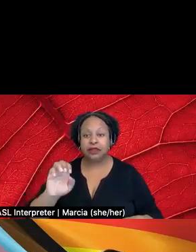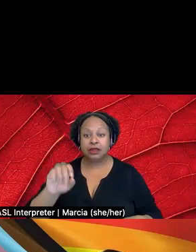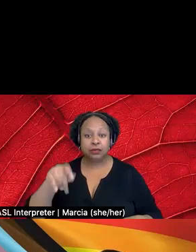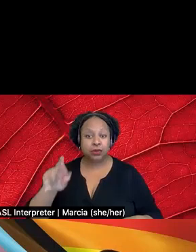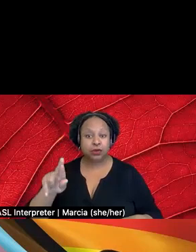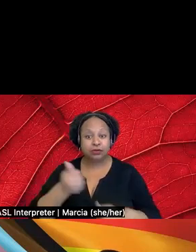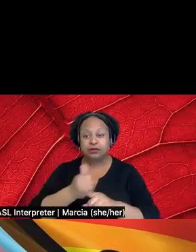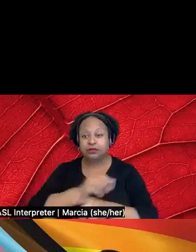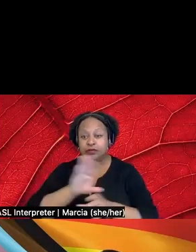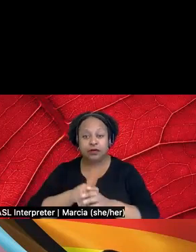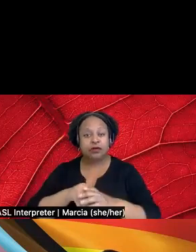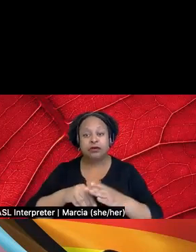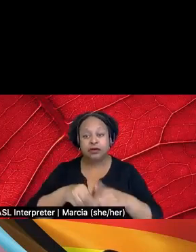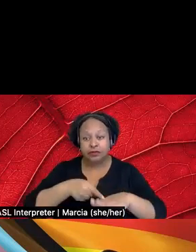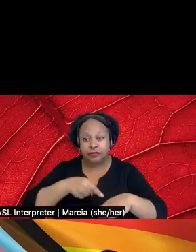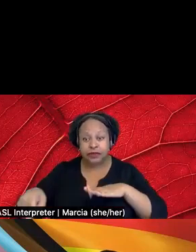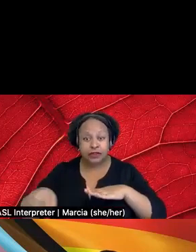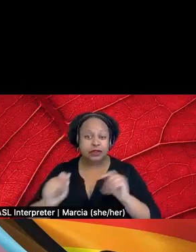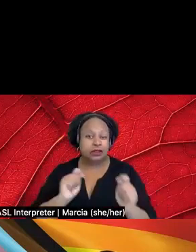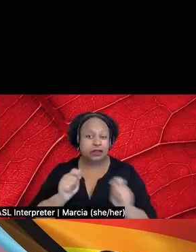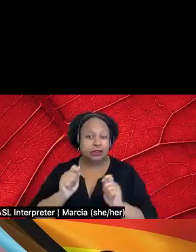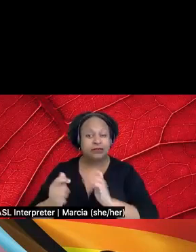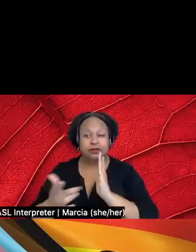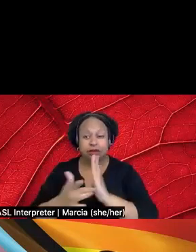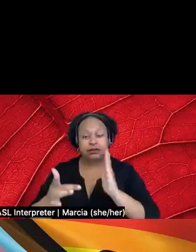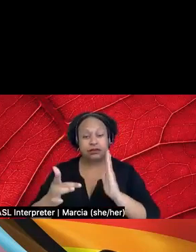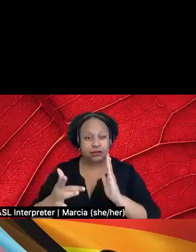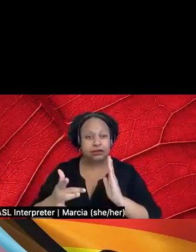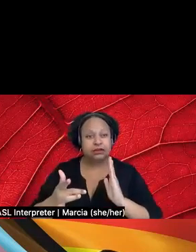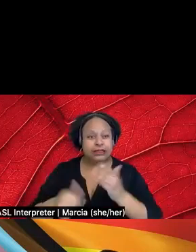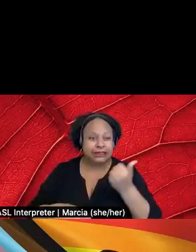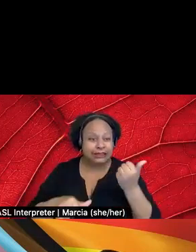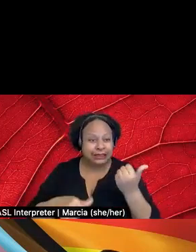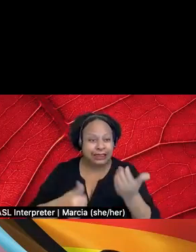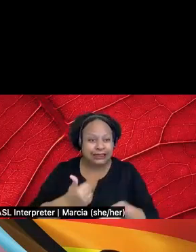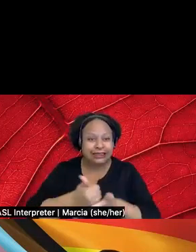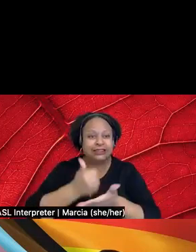assistive technology for over 20 years in both developmental and service roles.